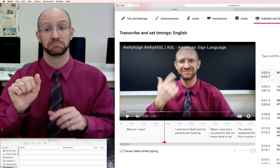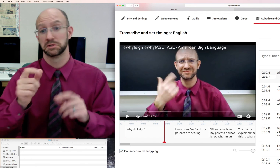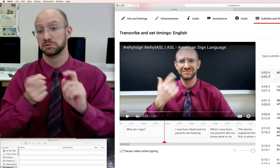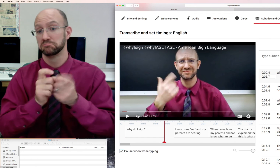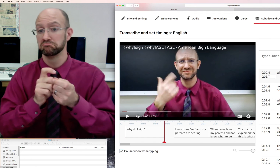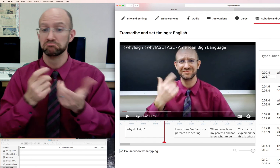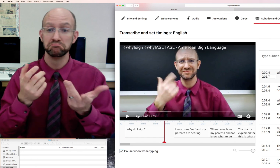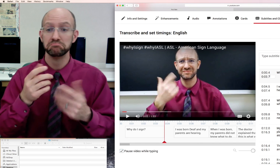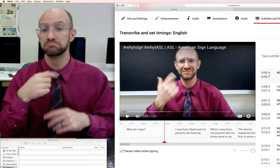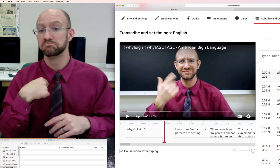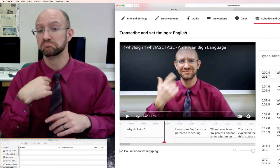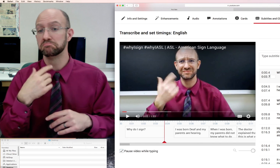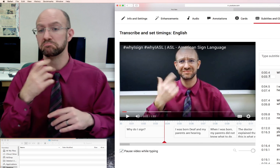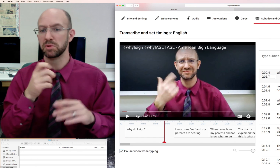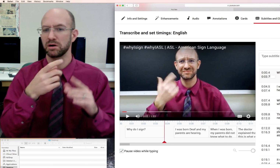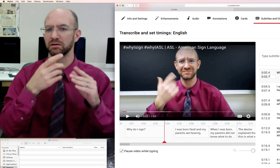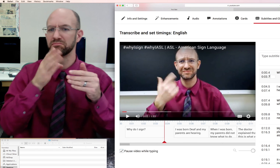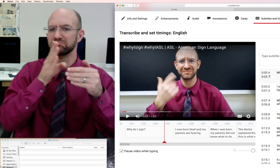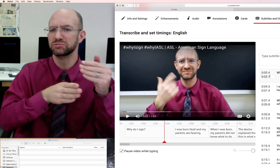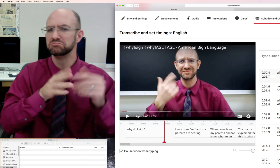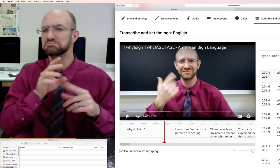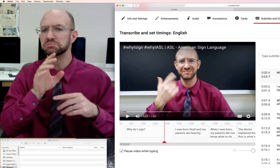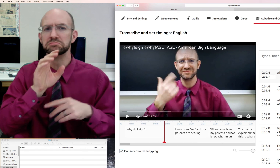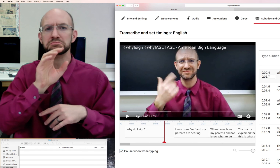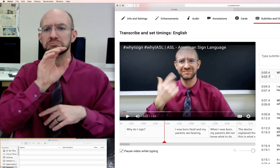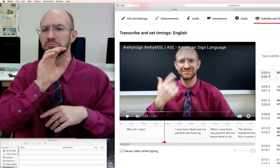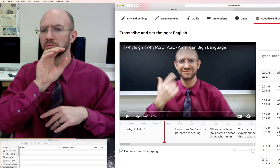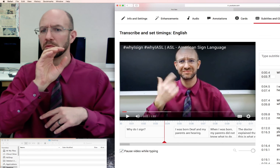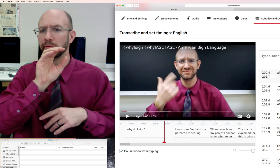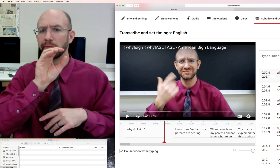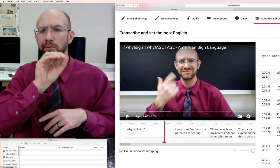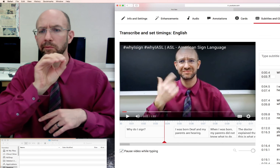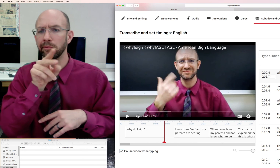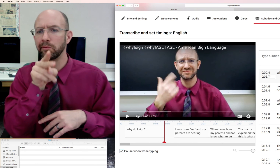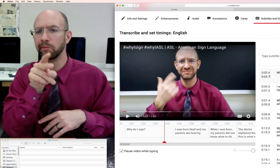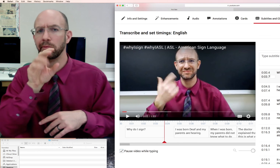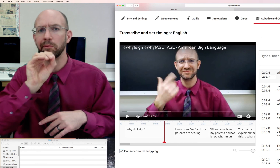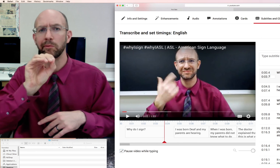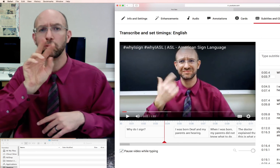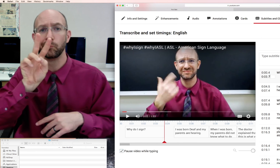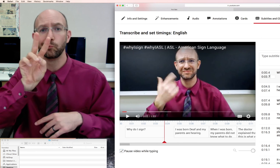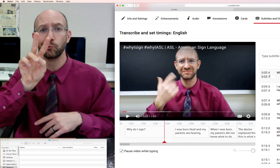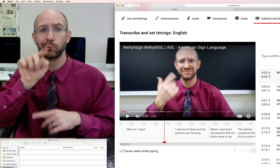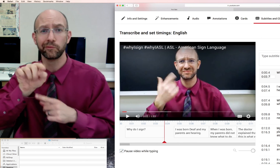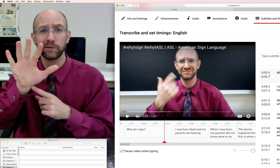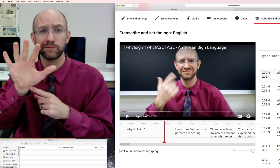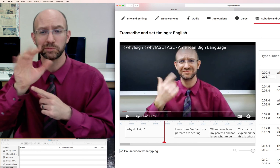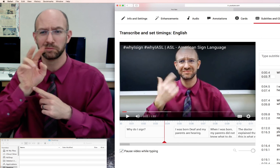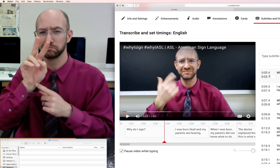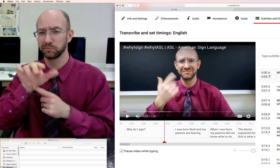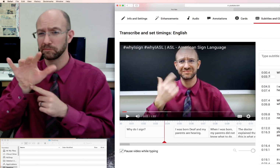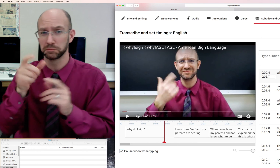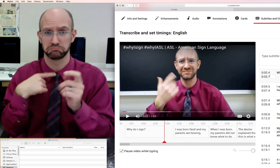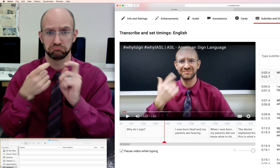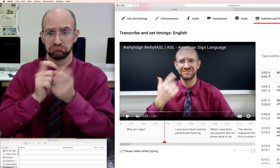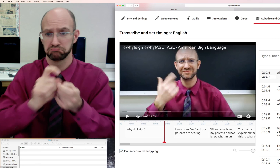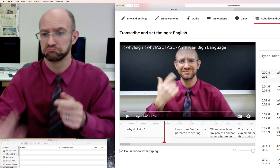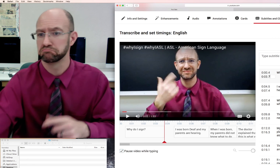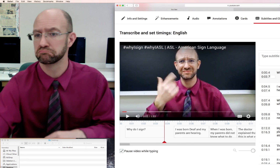Now I can change it. I want to change the end time to 0:02.5. Or 2.5, I am going to change it.